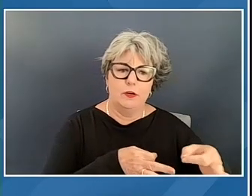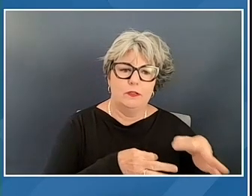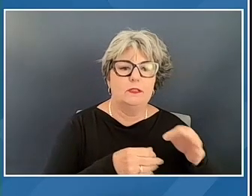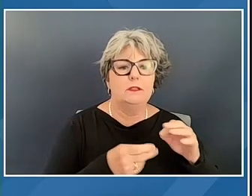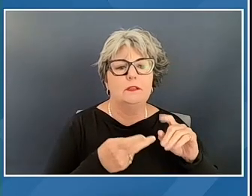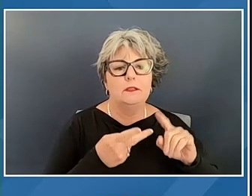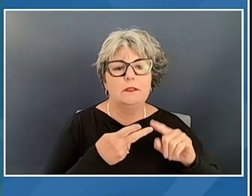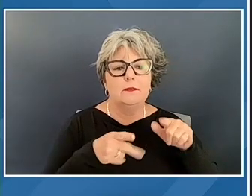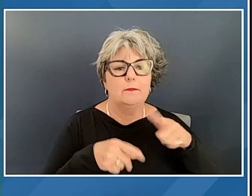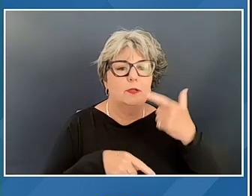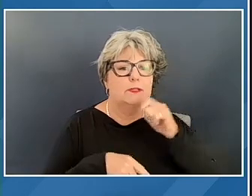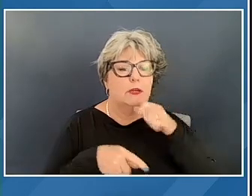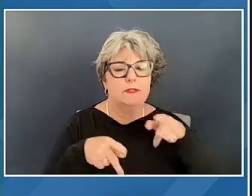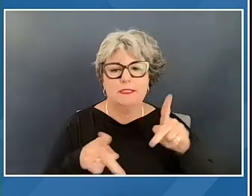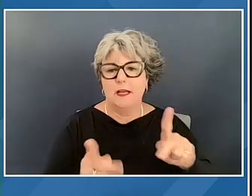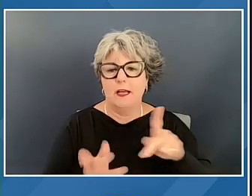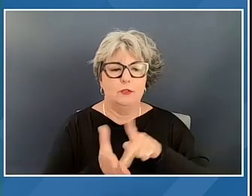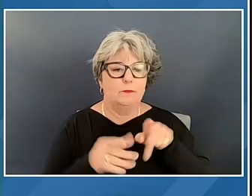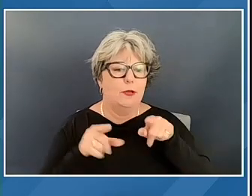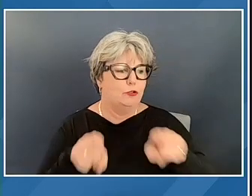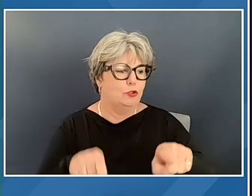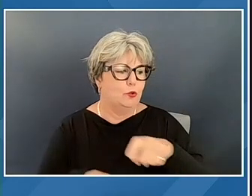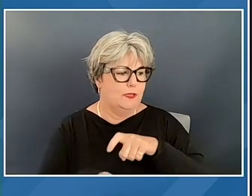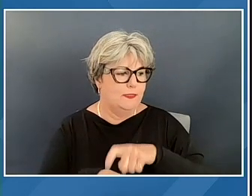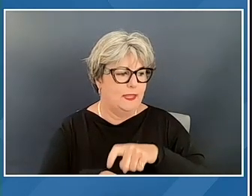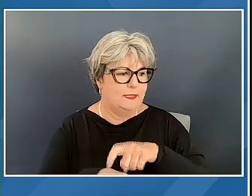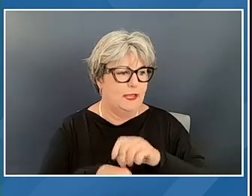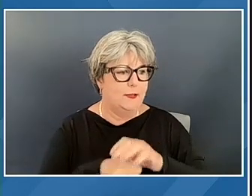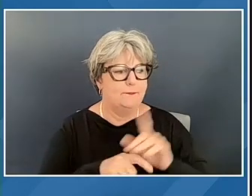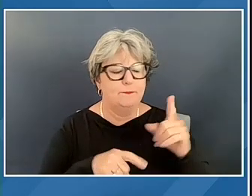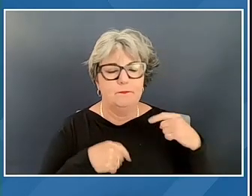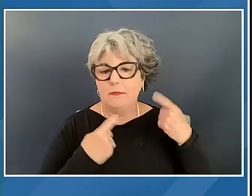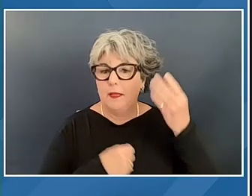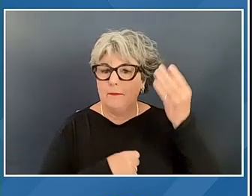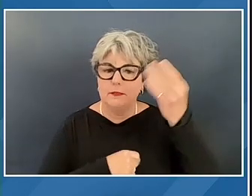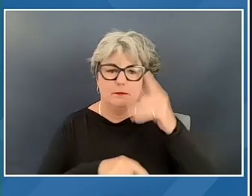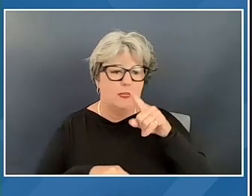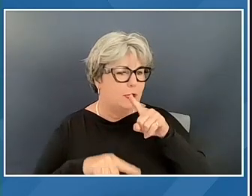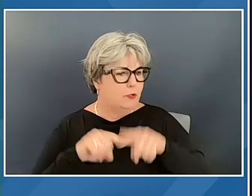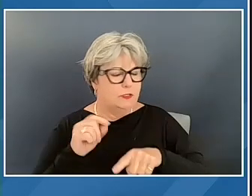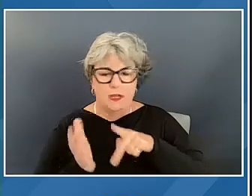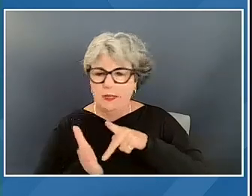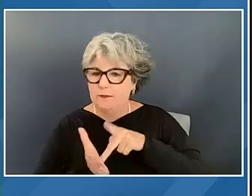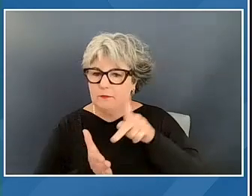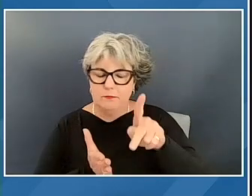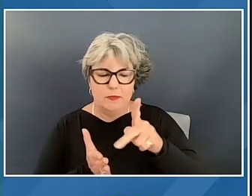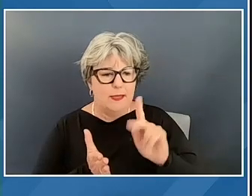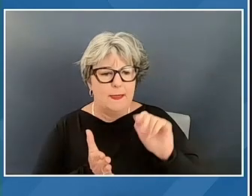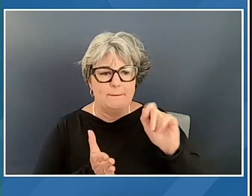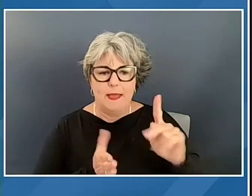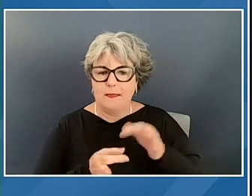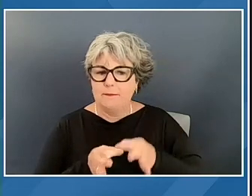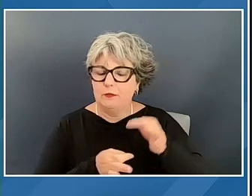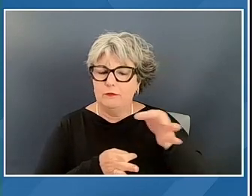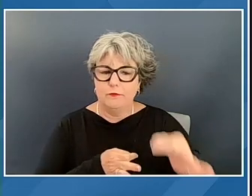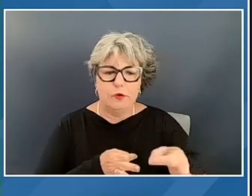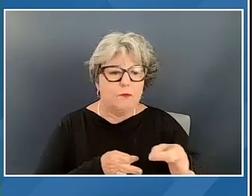allowed to pay during that time. I have been told I could not repay my deferment time because I did not make